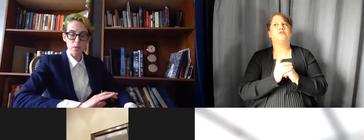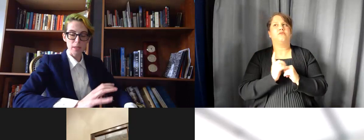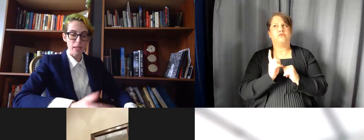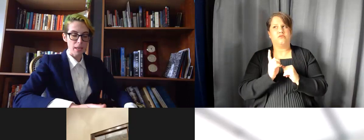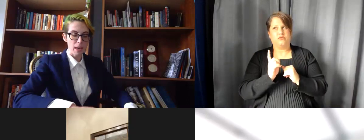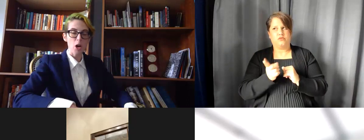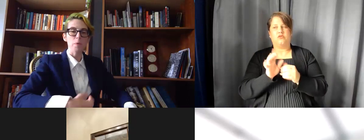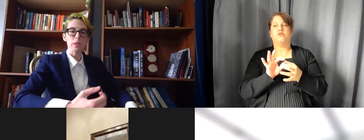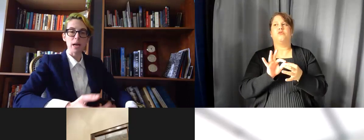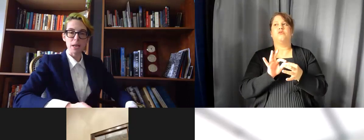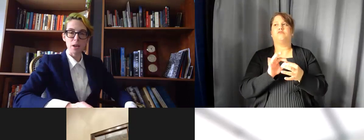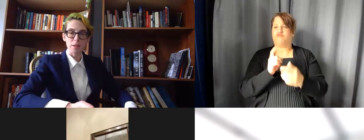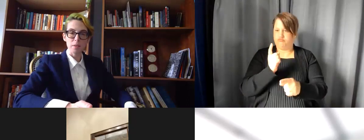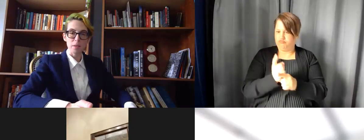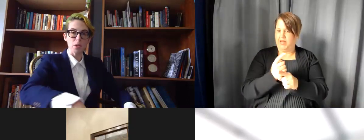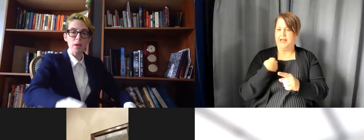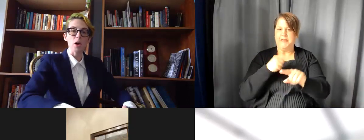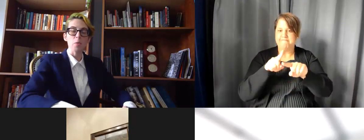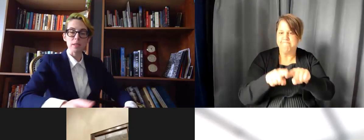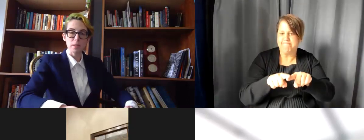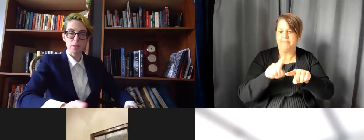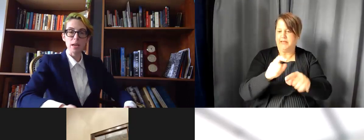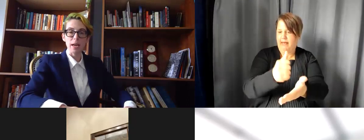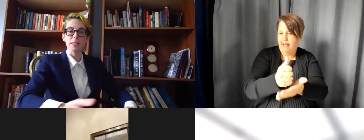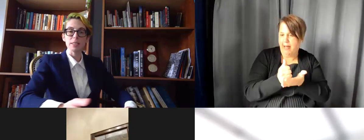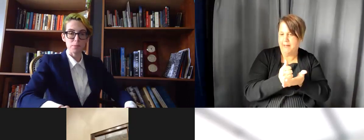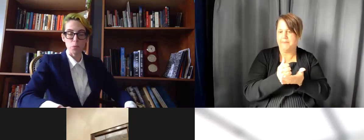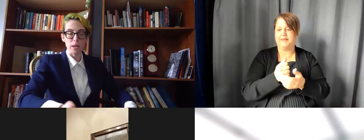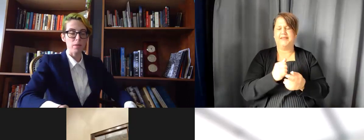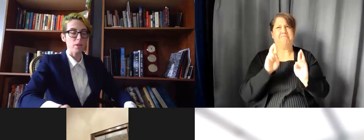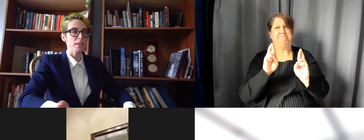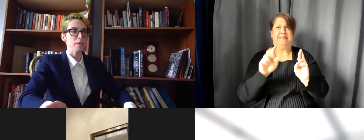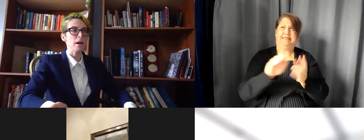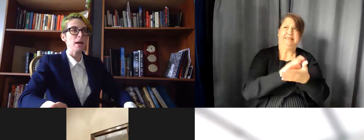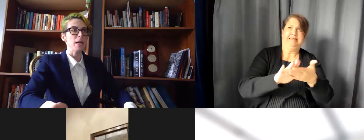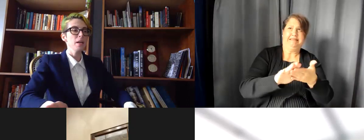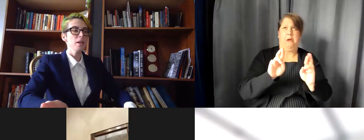Farrah Garland: getting help, and relying on, you know, help and kindness, and whatever to get by